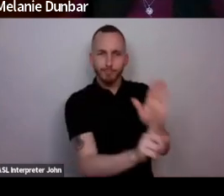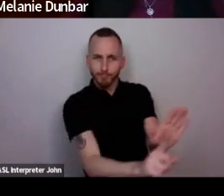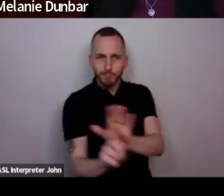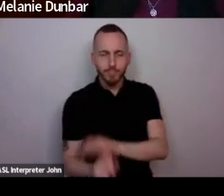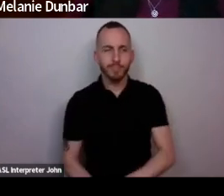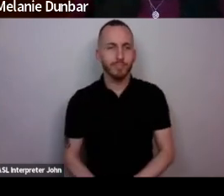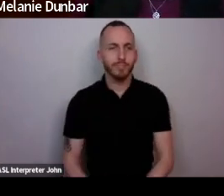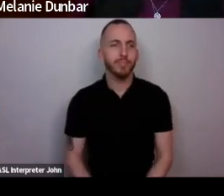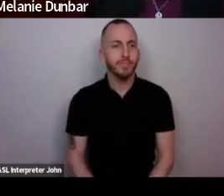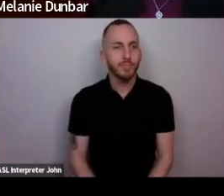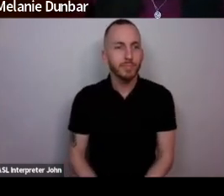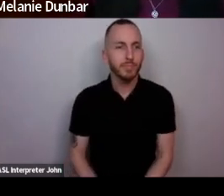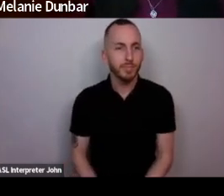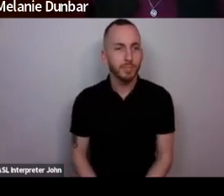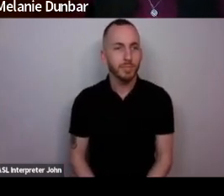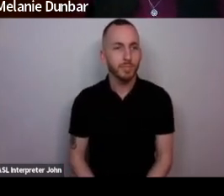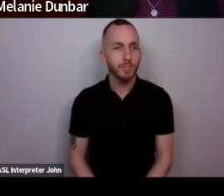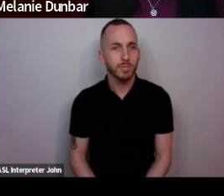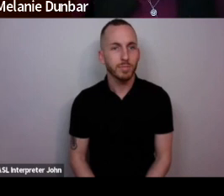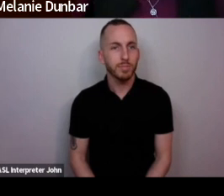These Disaster Emotional Care Guidelines lay out an